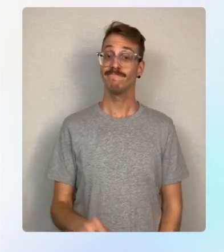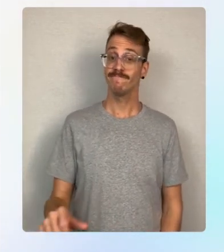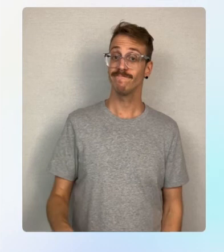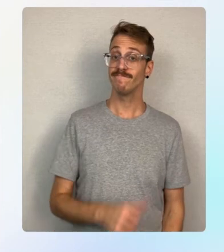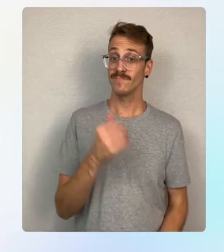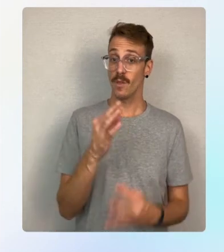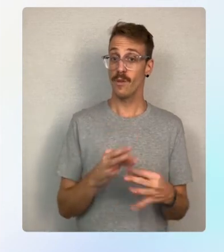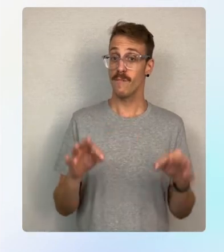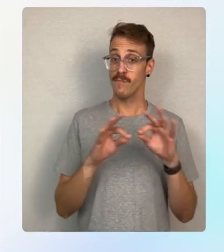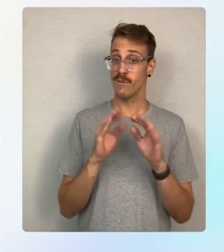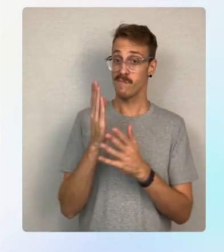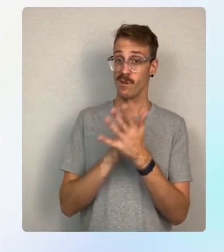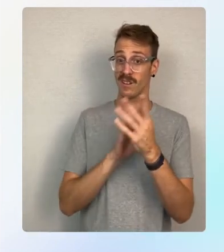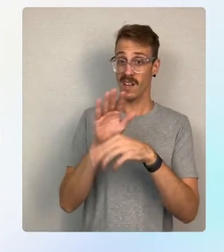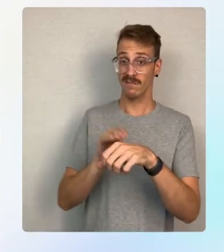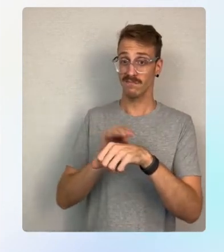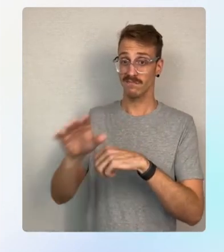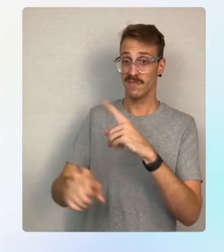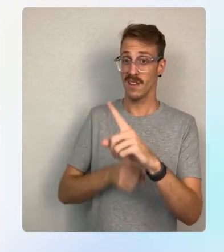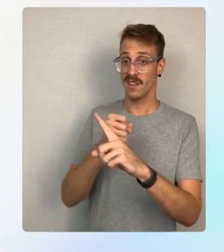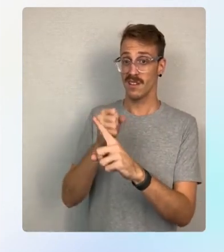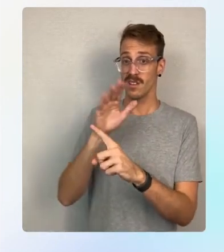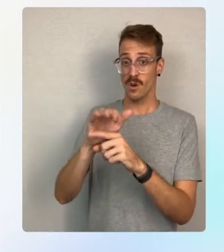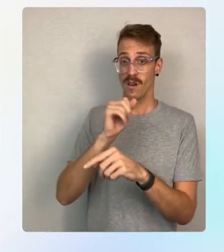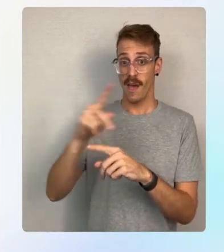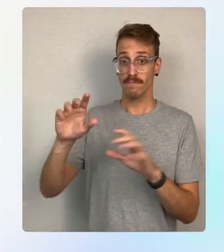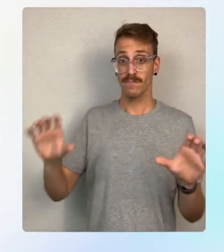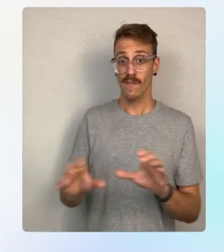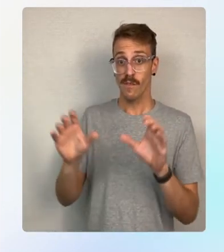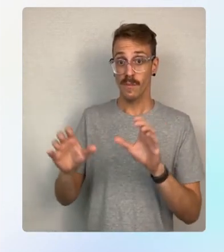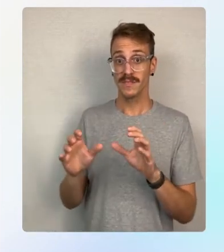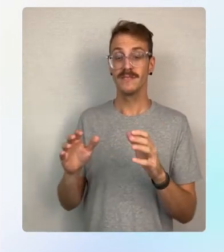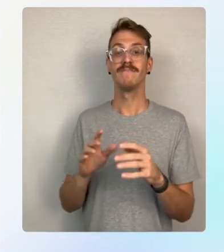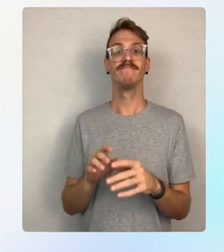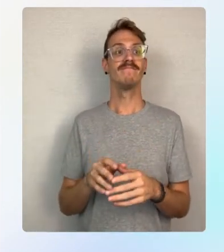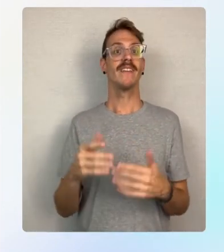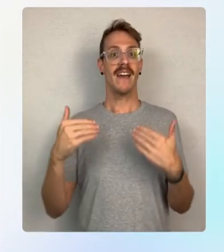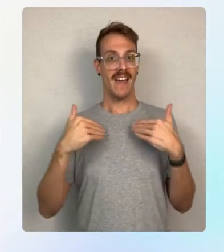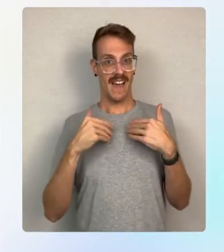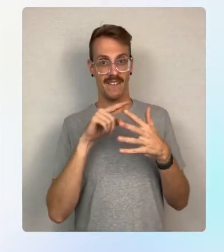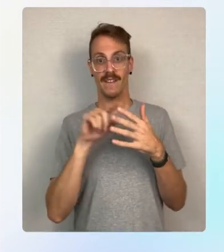Another important factor that can affect your app's performance is the presence